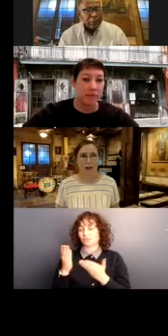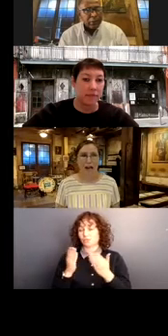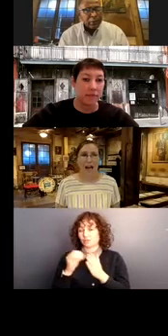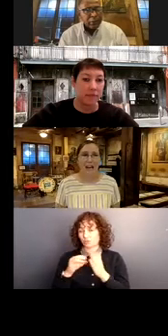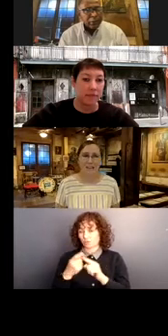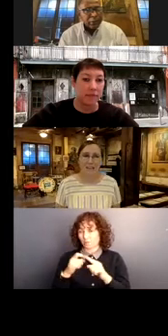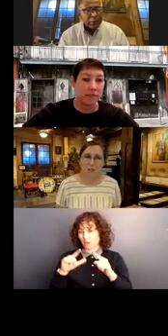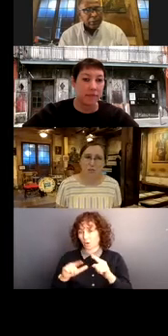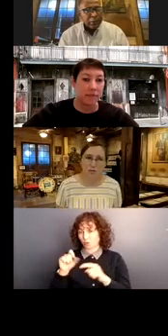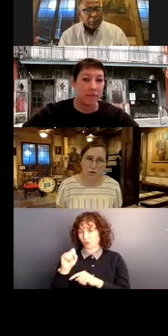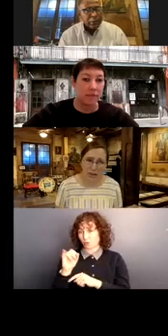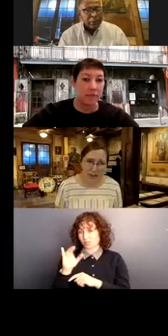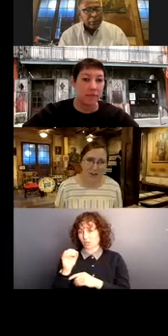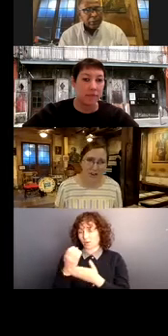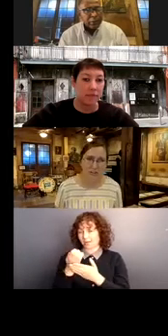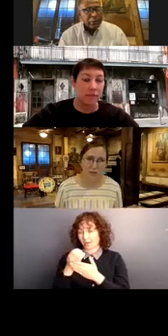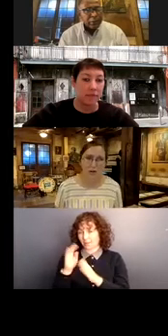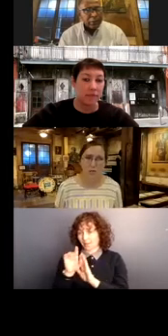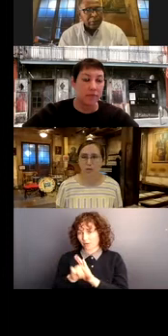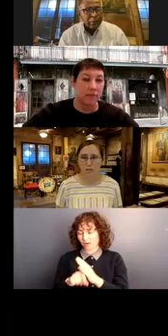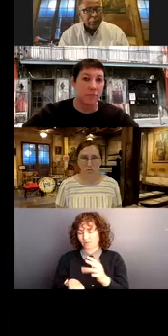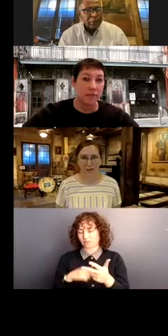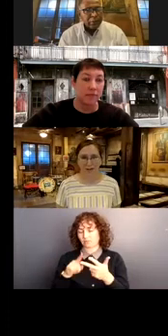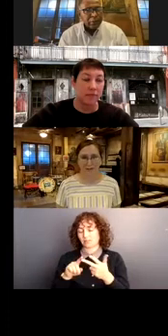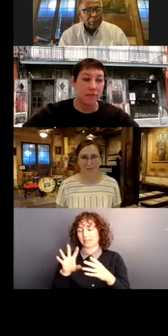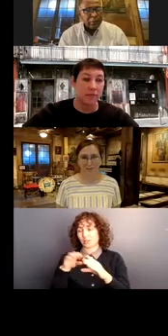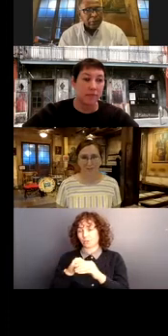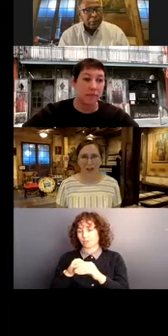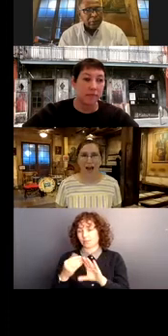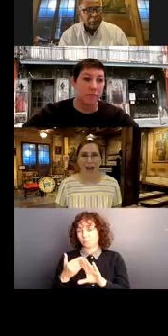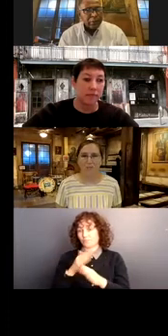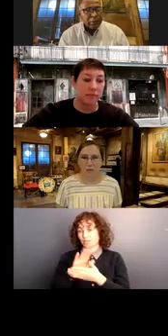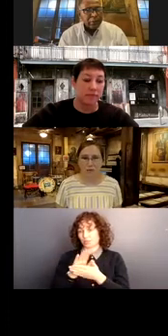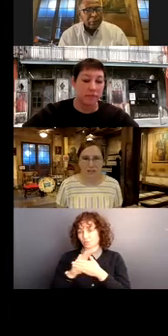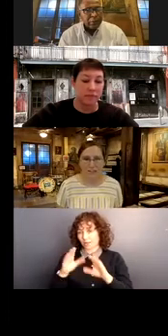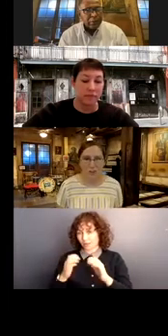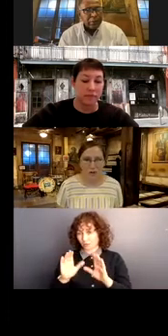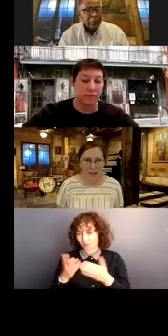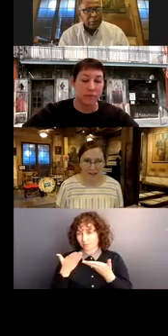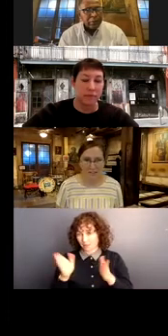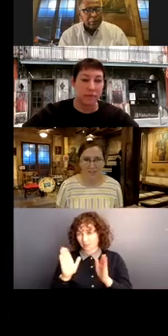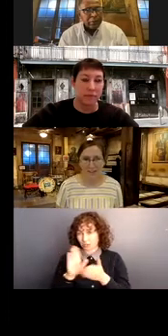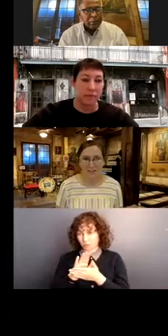and an inclusive pre-K classroom at a public school setting. After completing these three cases studies,